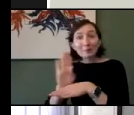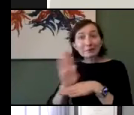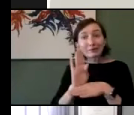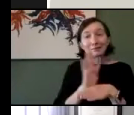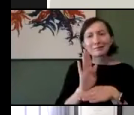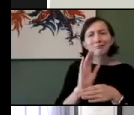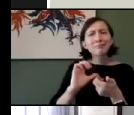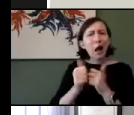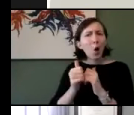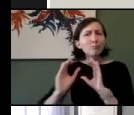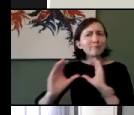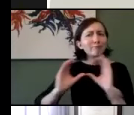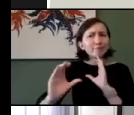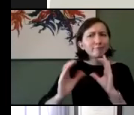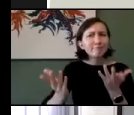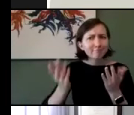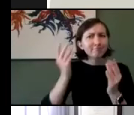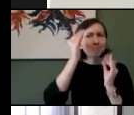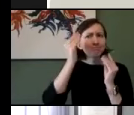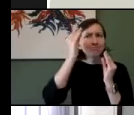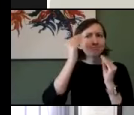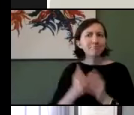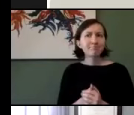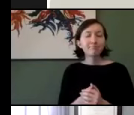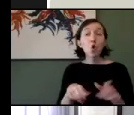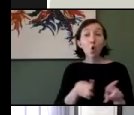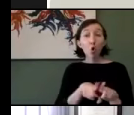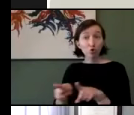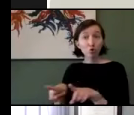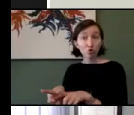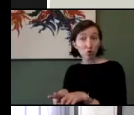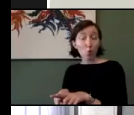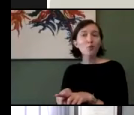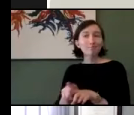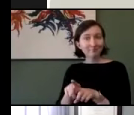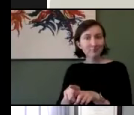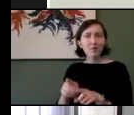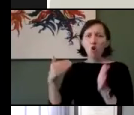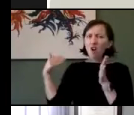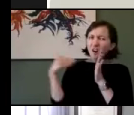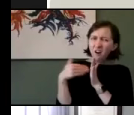On the next slide we are also— this is a question we have had often.